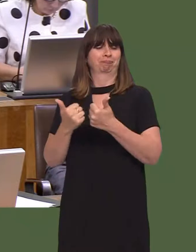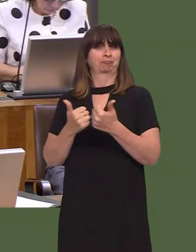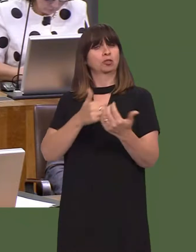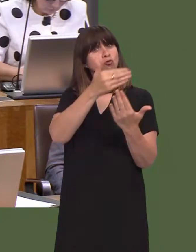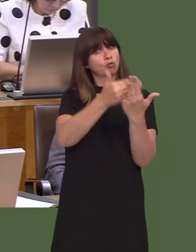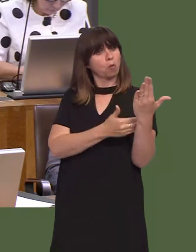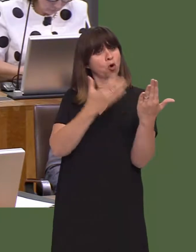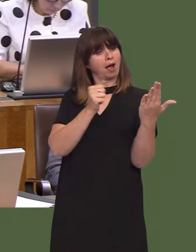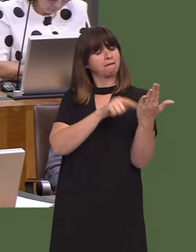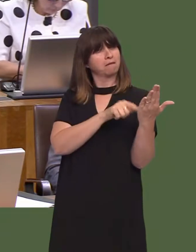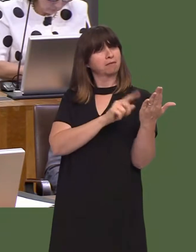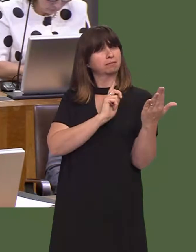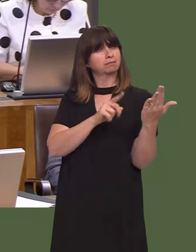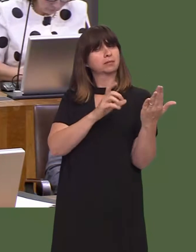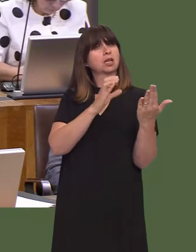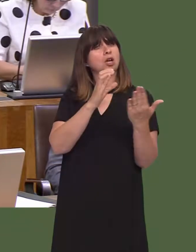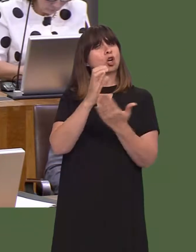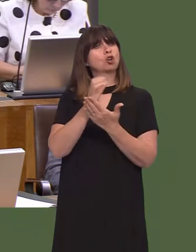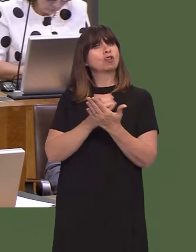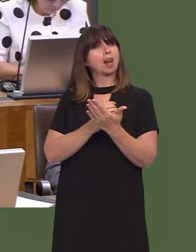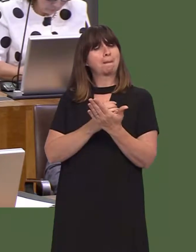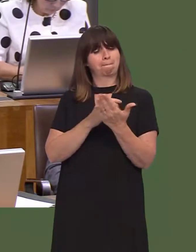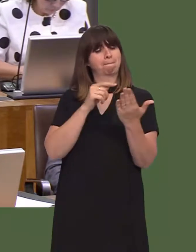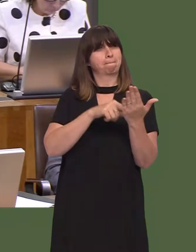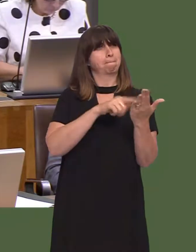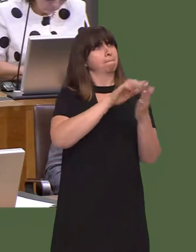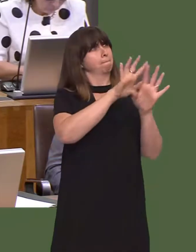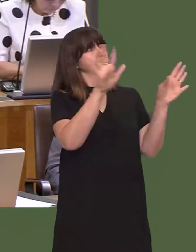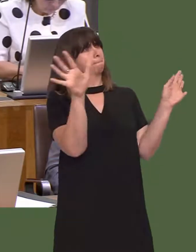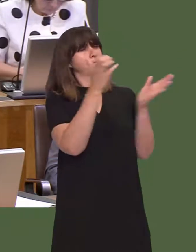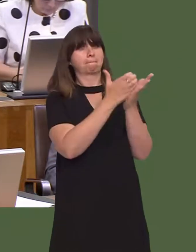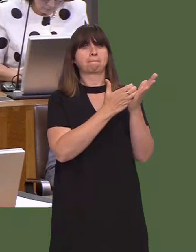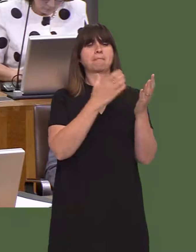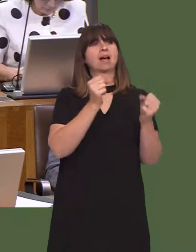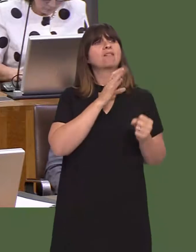the report does note that the curriculum currently limits continuity in the development of pupilsí